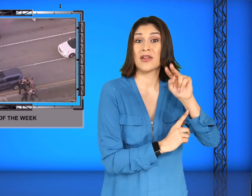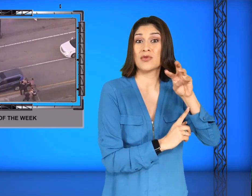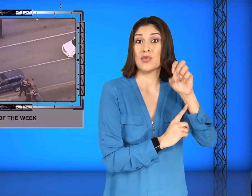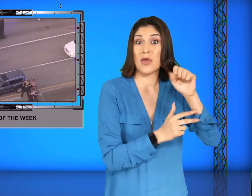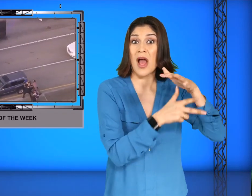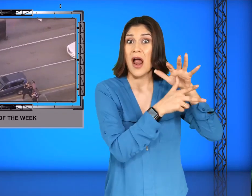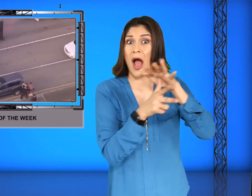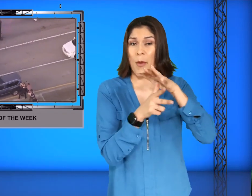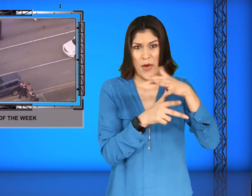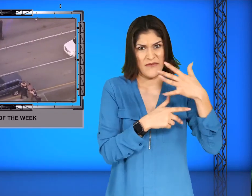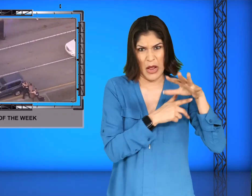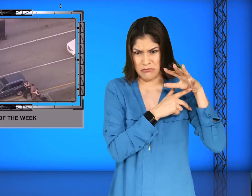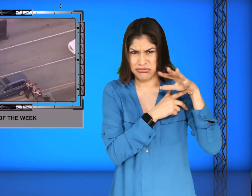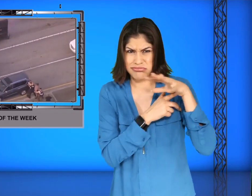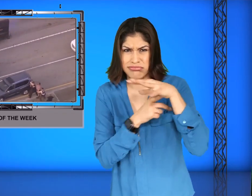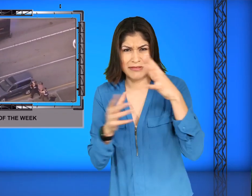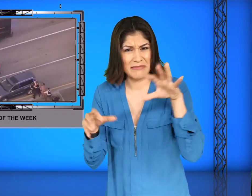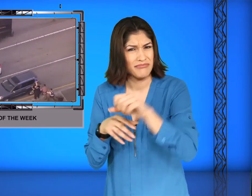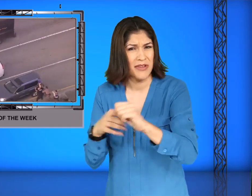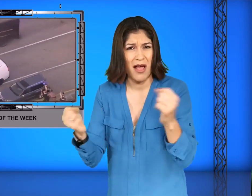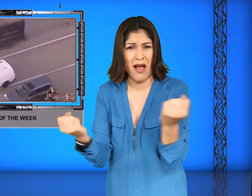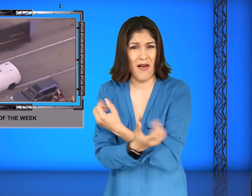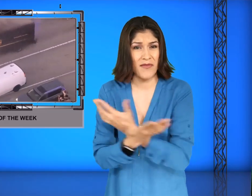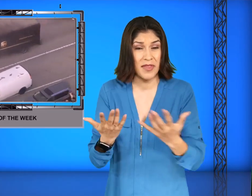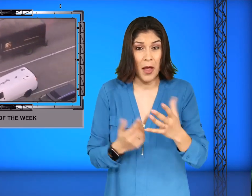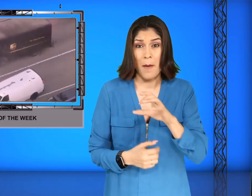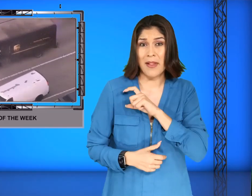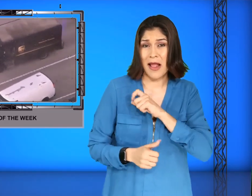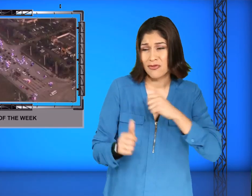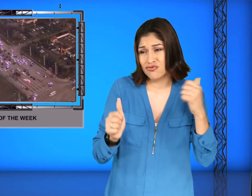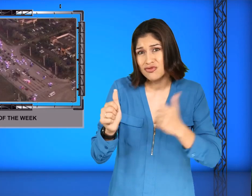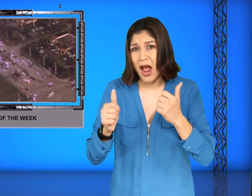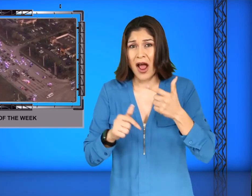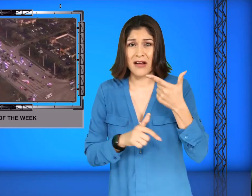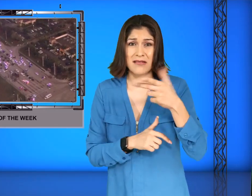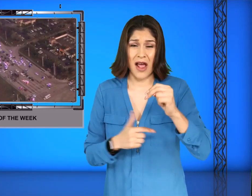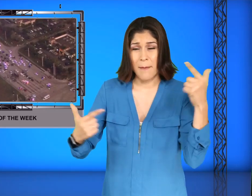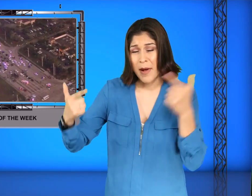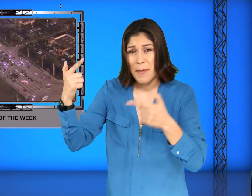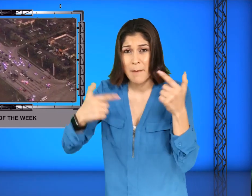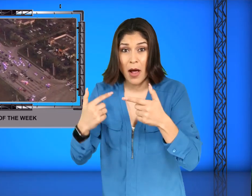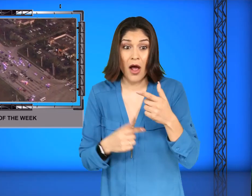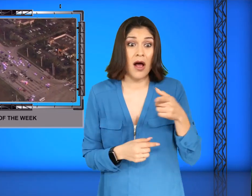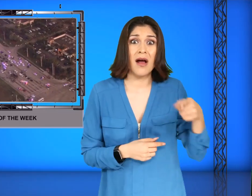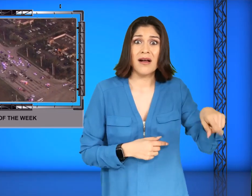TV news helicopters captured the whole scene as police exited their cruisers and approached